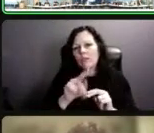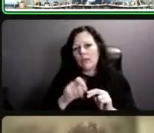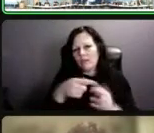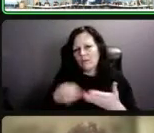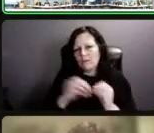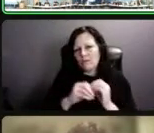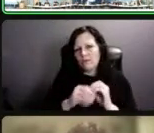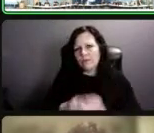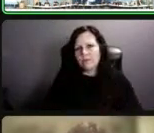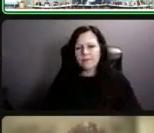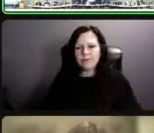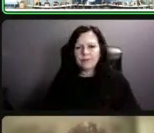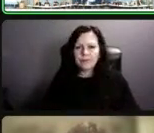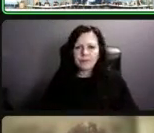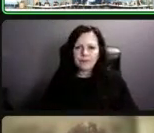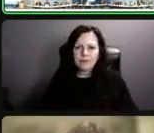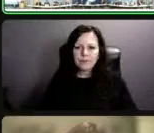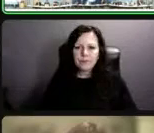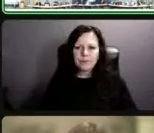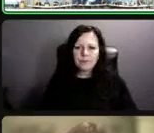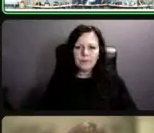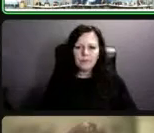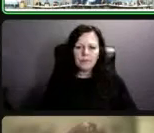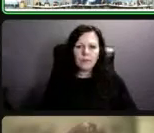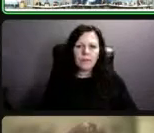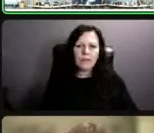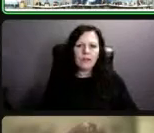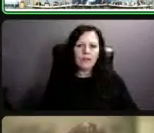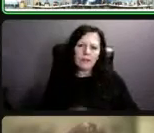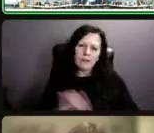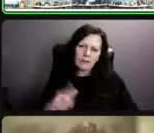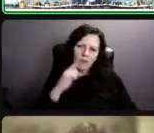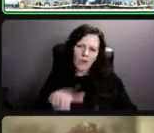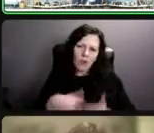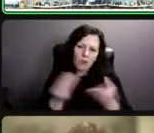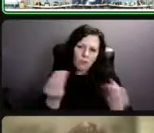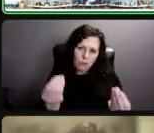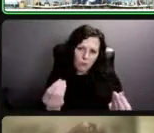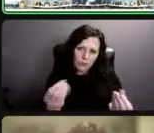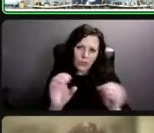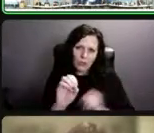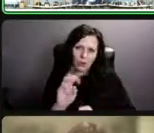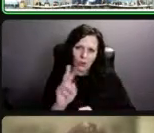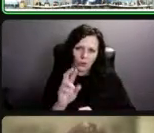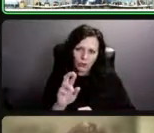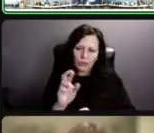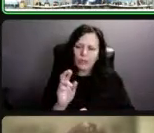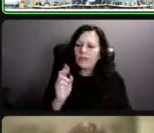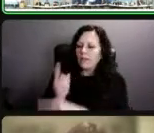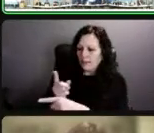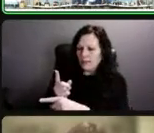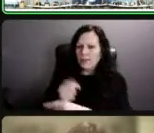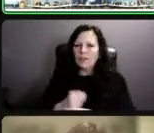DON'T PAY YOU HAVE TO INCREASE